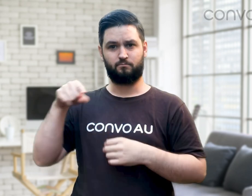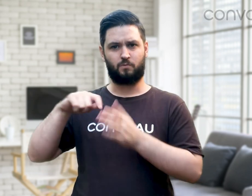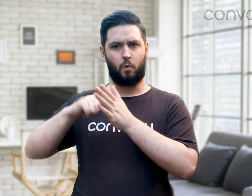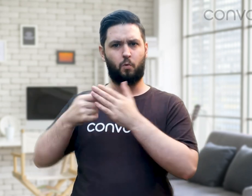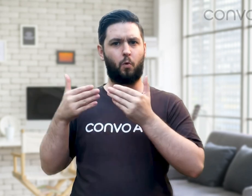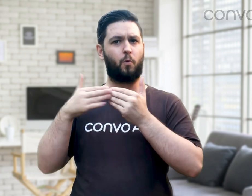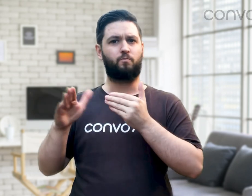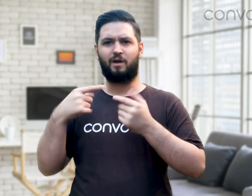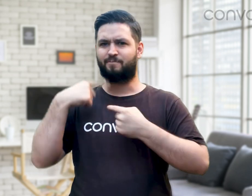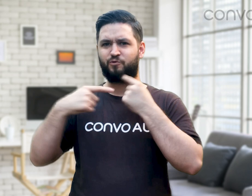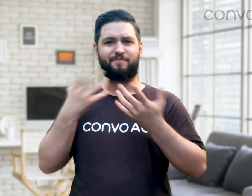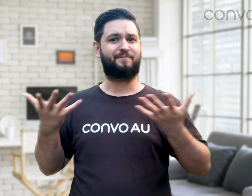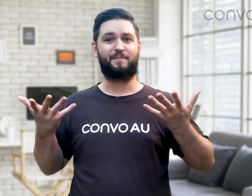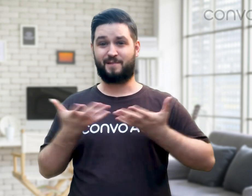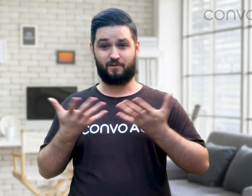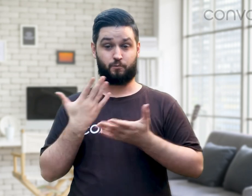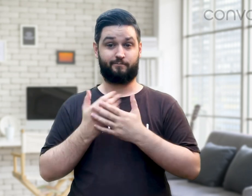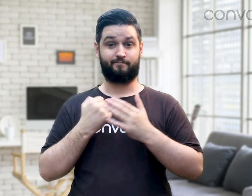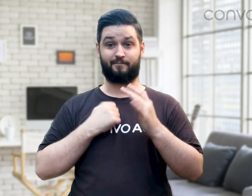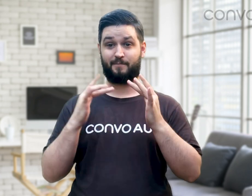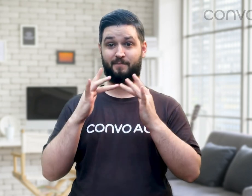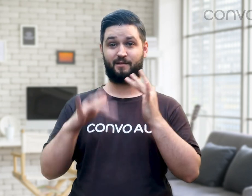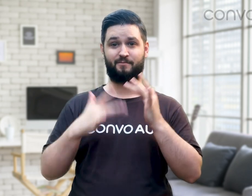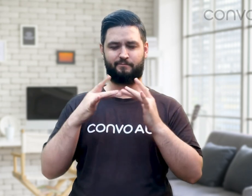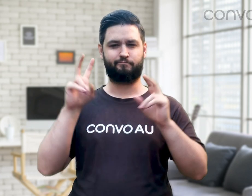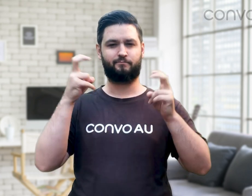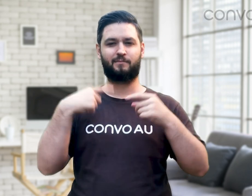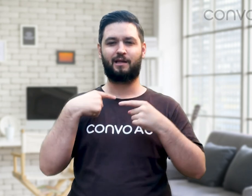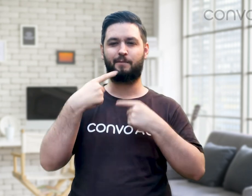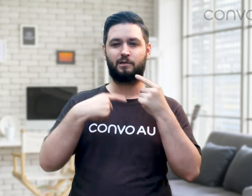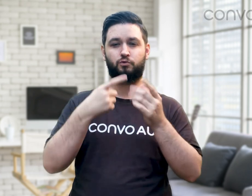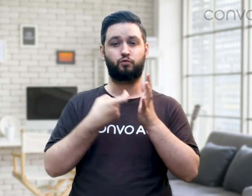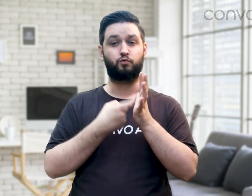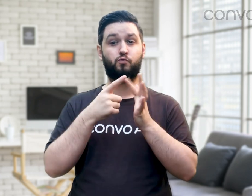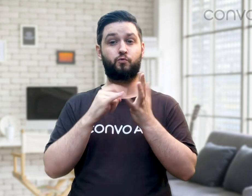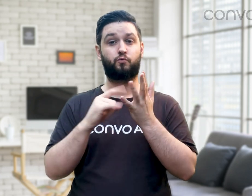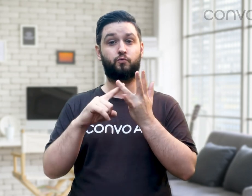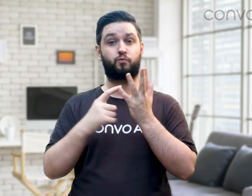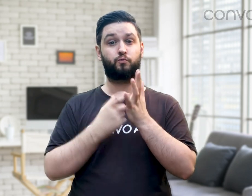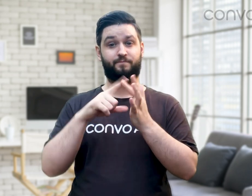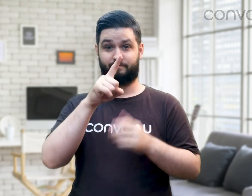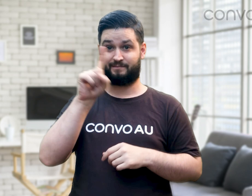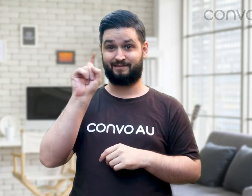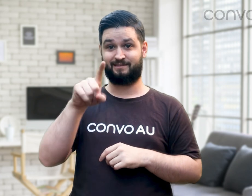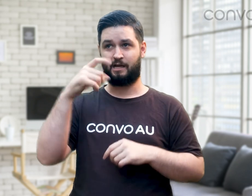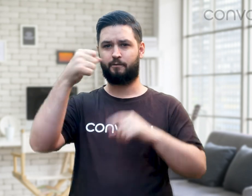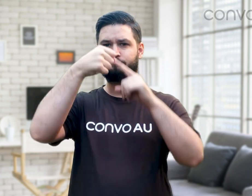Information about removing firewall restrictions can be found on our website; under the “Information Resources” tab.